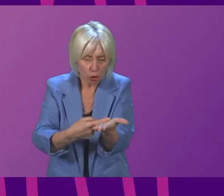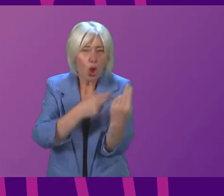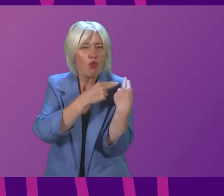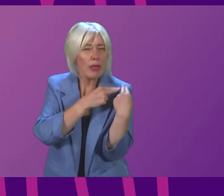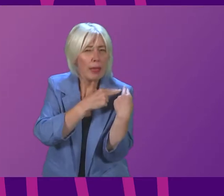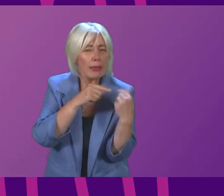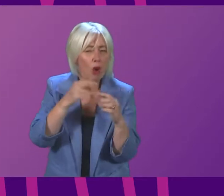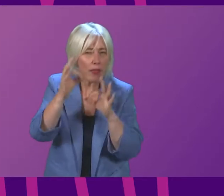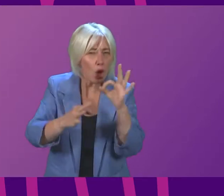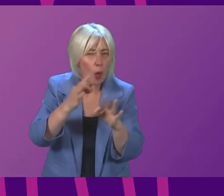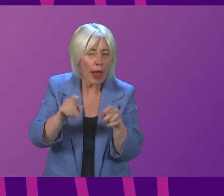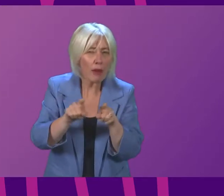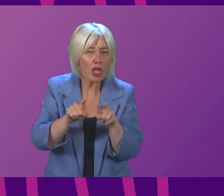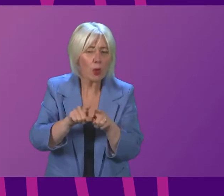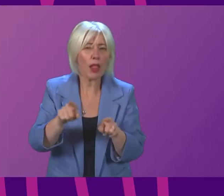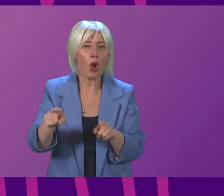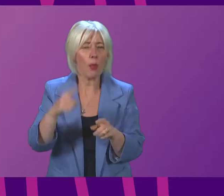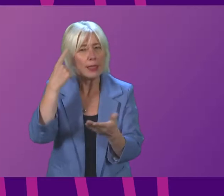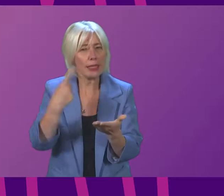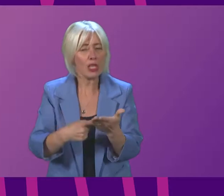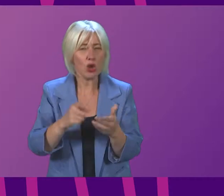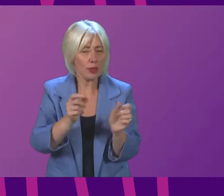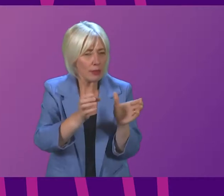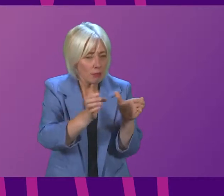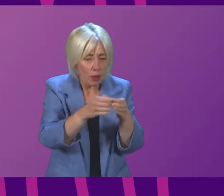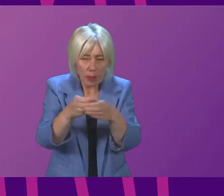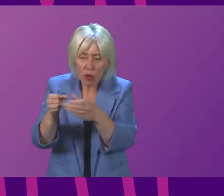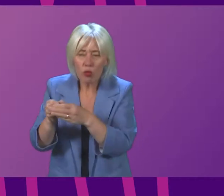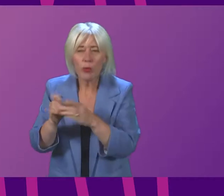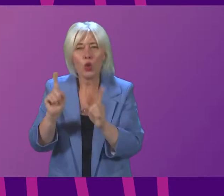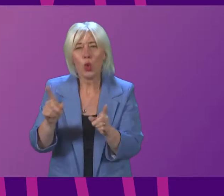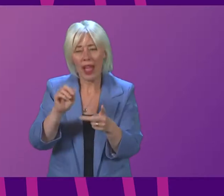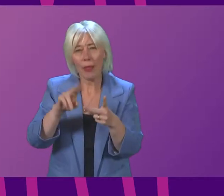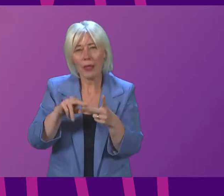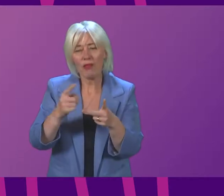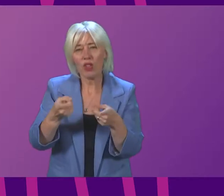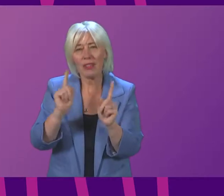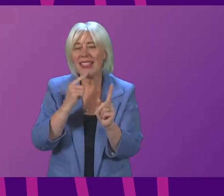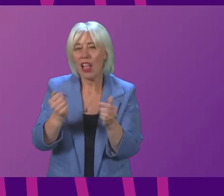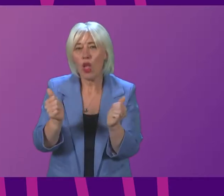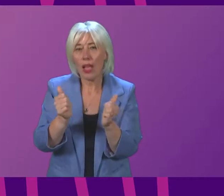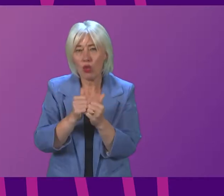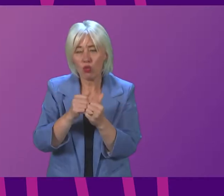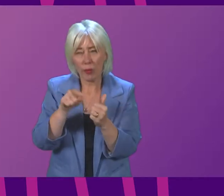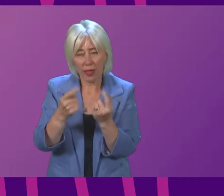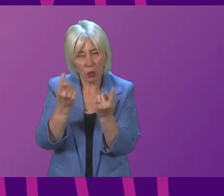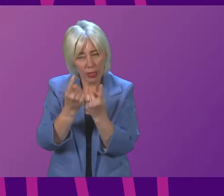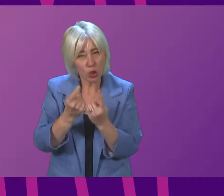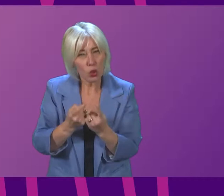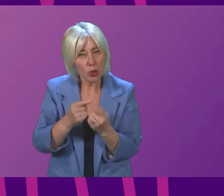unequal impact that those decisions had on specific groups. Can the Deputy First Minister confirm that those issues are within the remit and work of the inquiry?